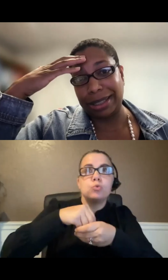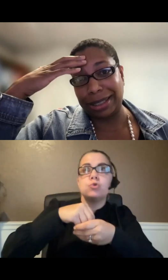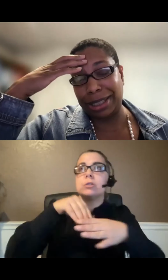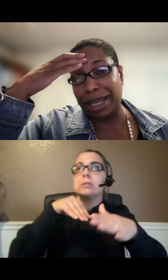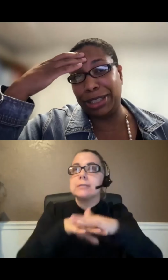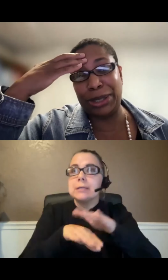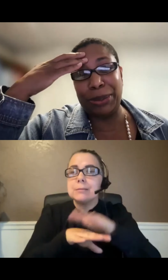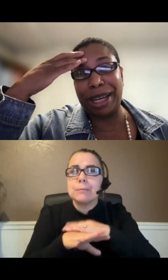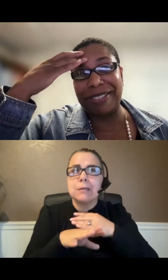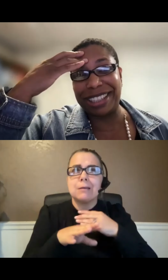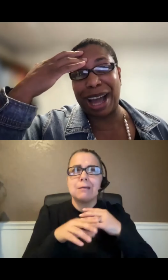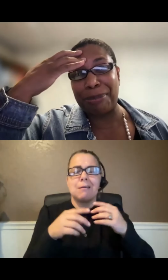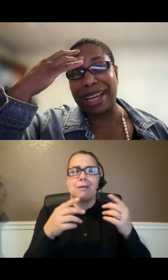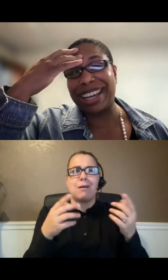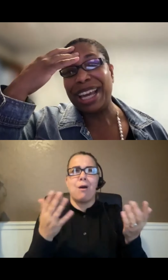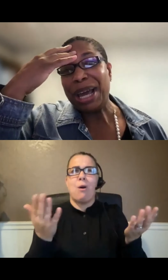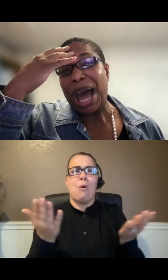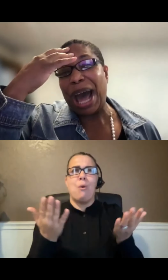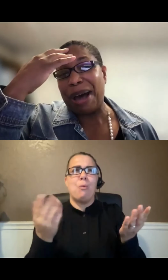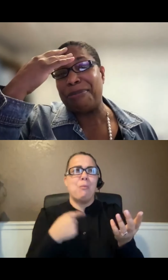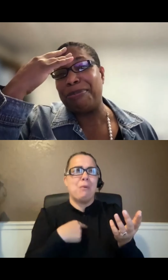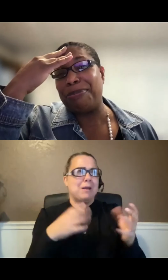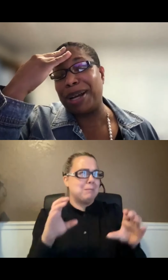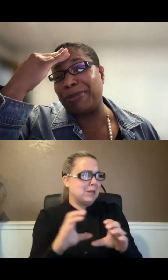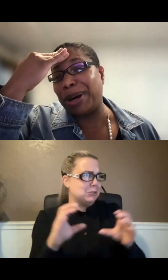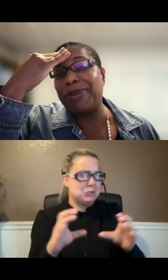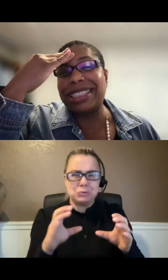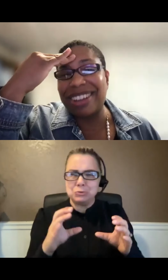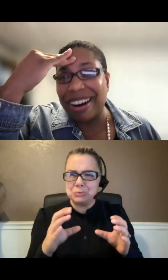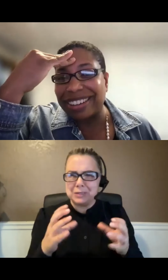This is too big of a topic. Where do I start?